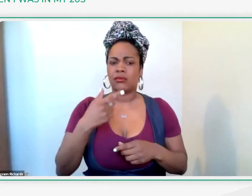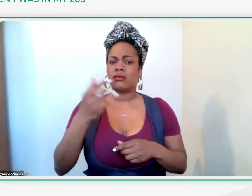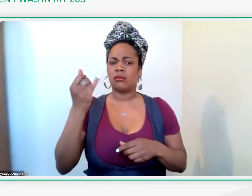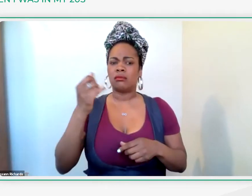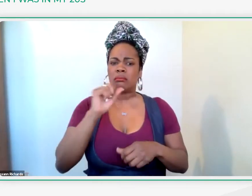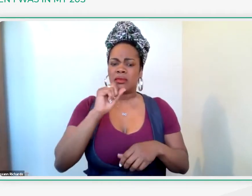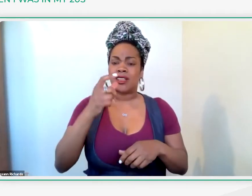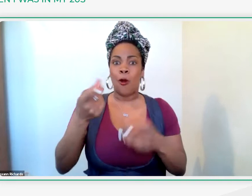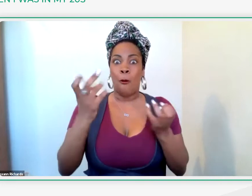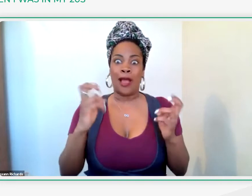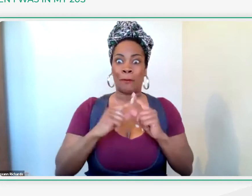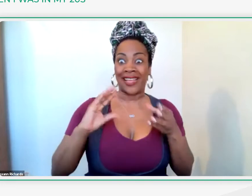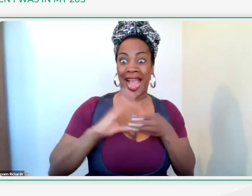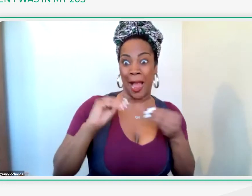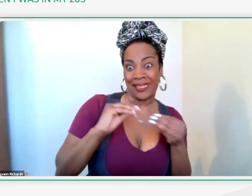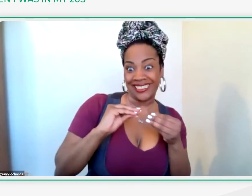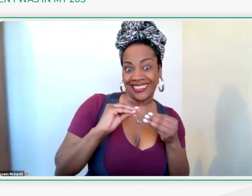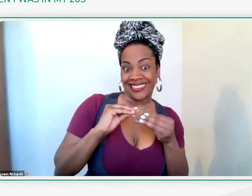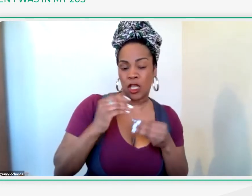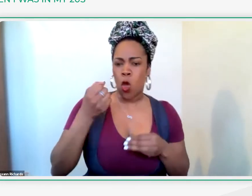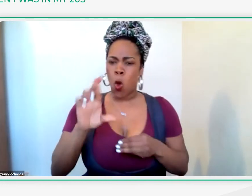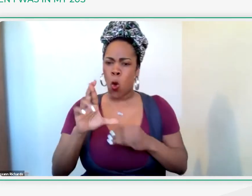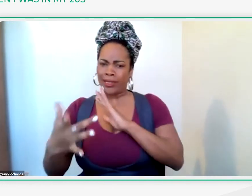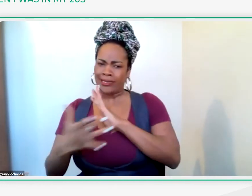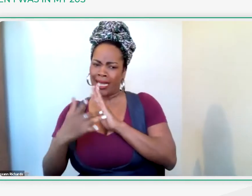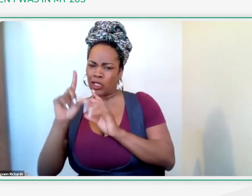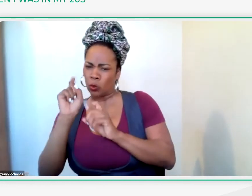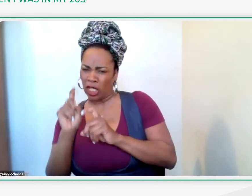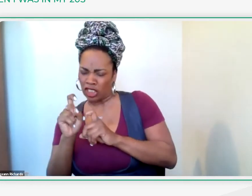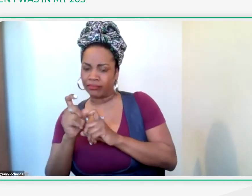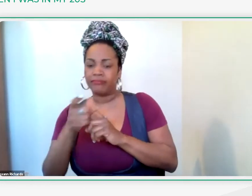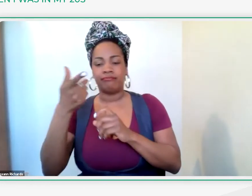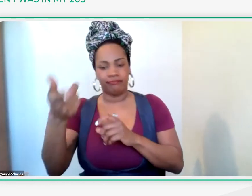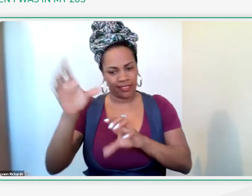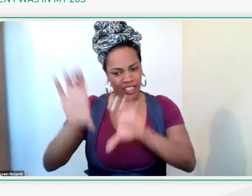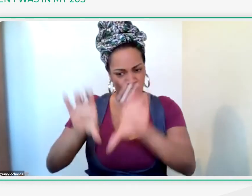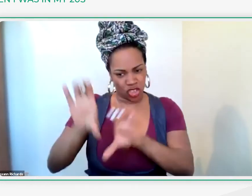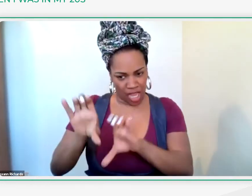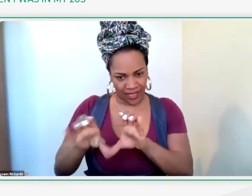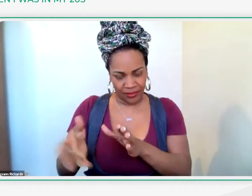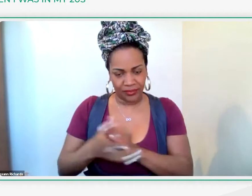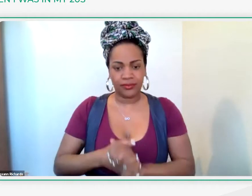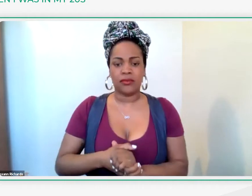If, as I mentioned last go around, you want to make a comment or you have a technical